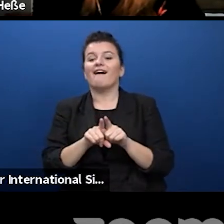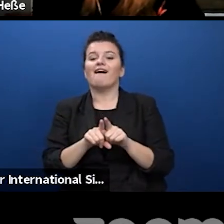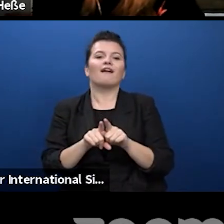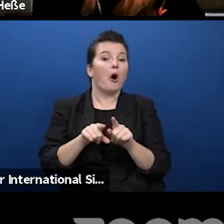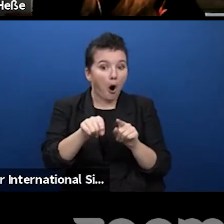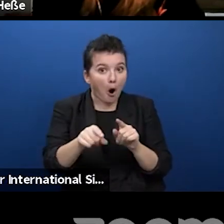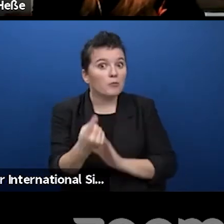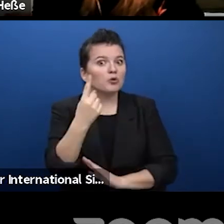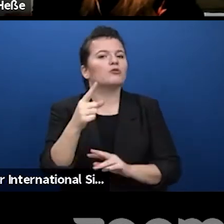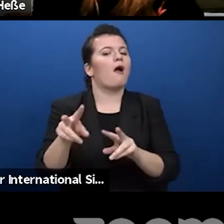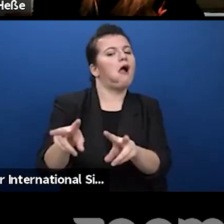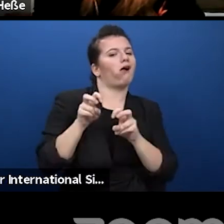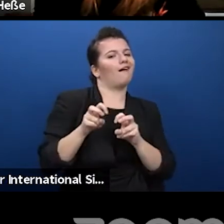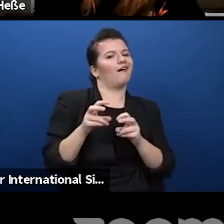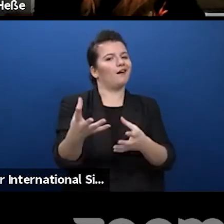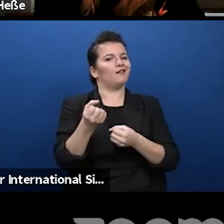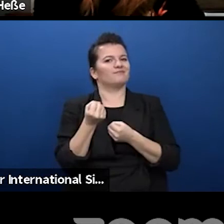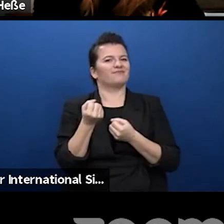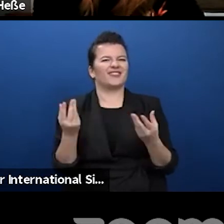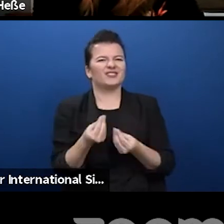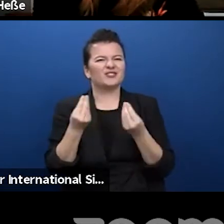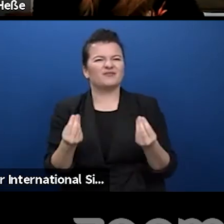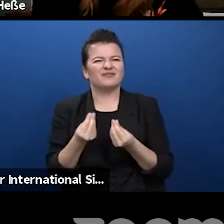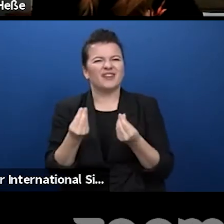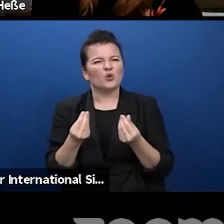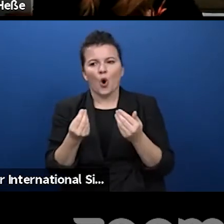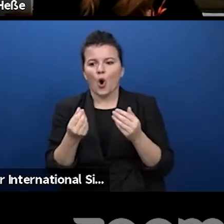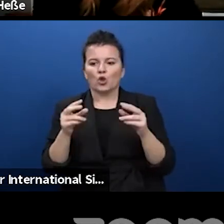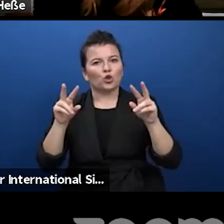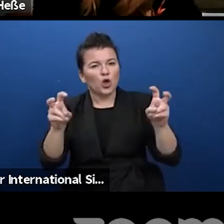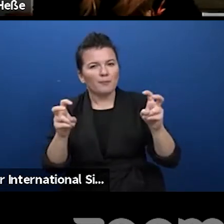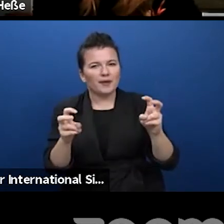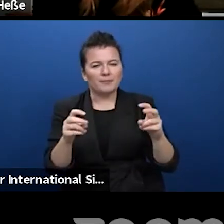difficult has a exploitation corner for me you know and this is very very difficult and it's